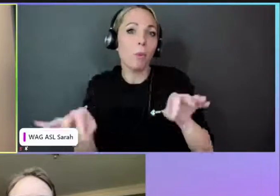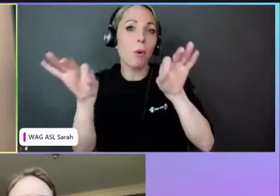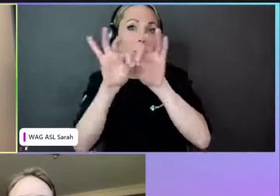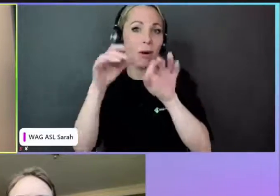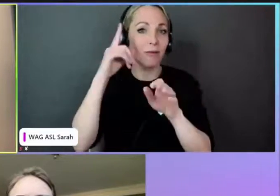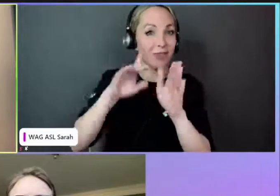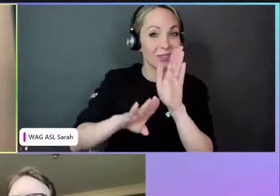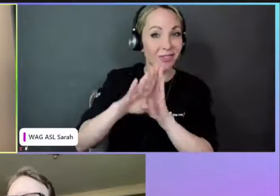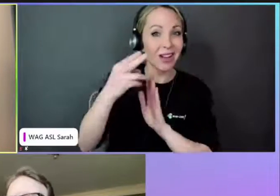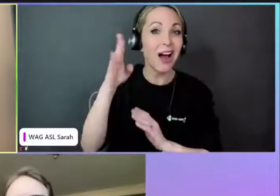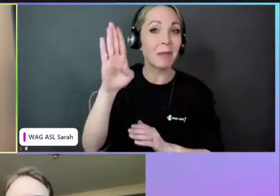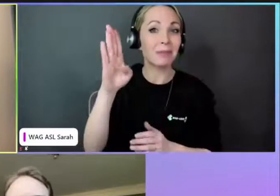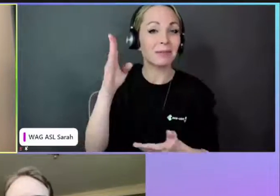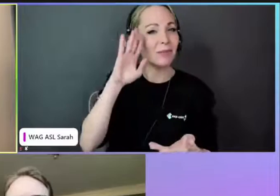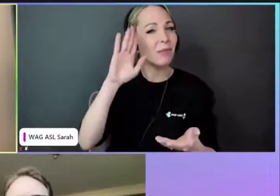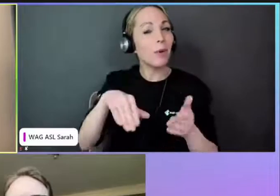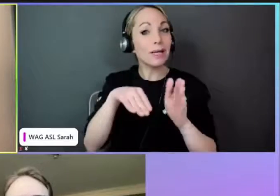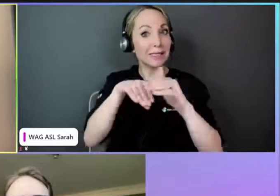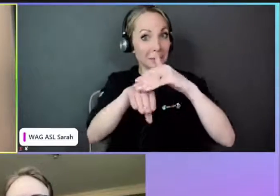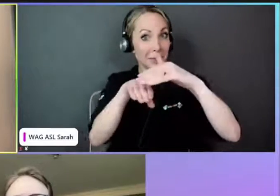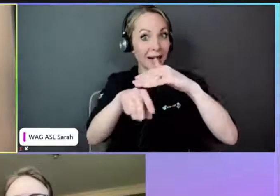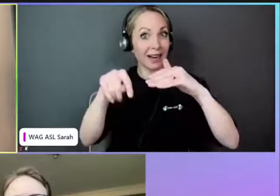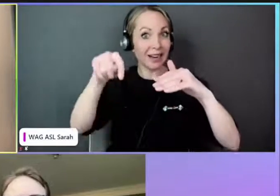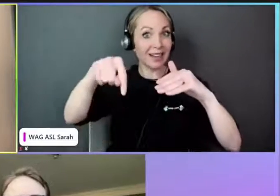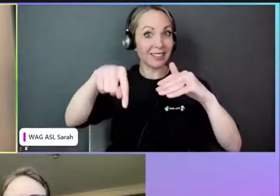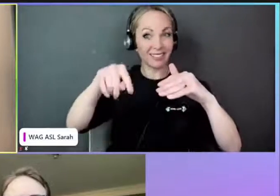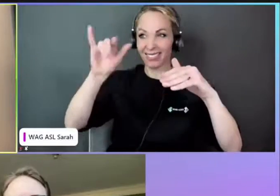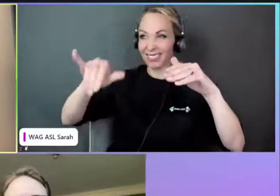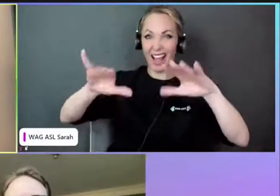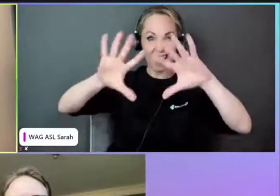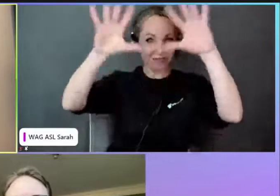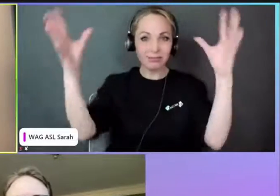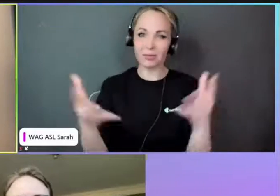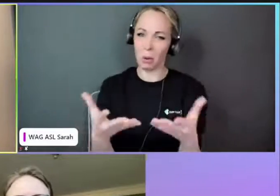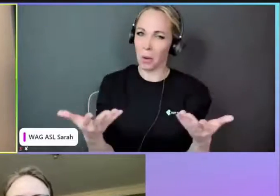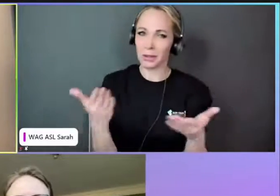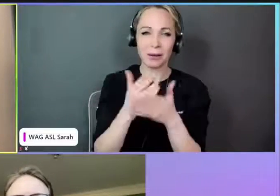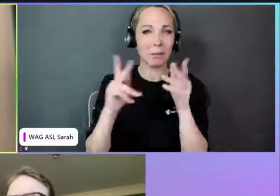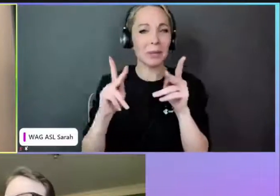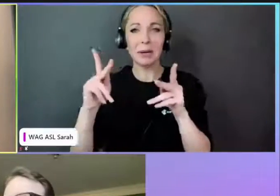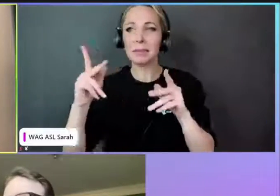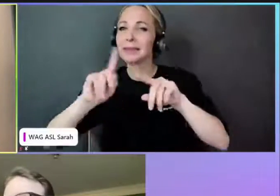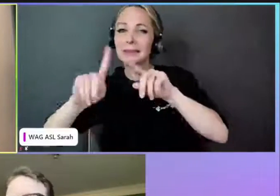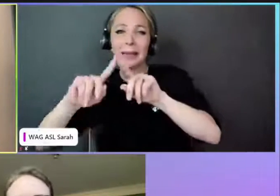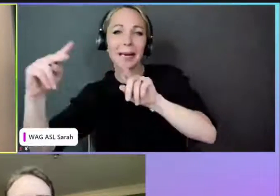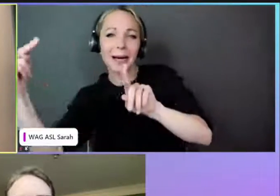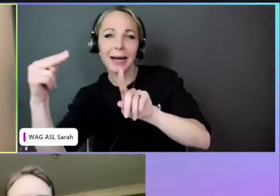there are a lot of differing opinions on the severity and impact of different issues in certain cases.